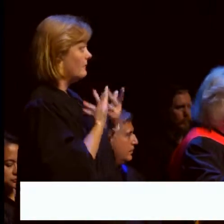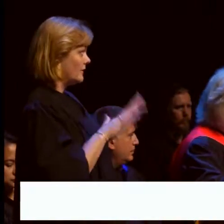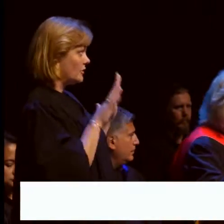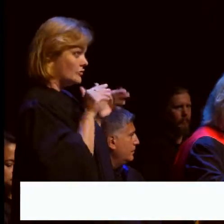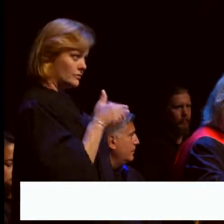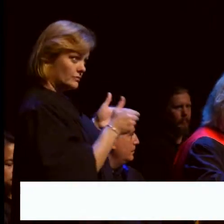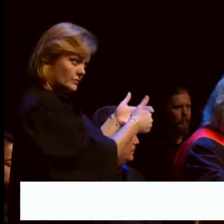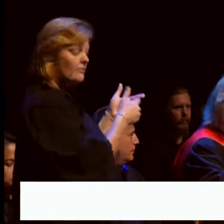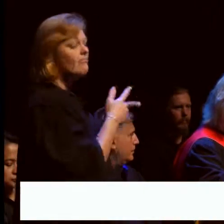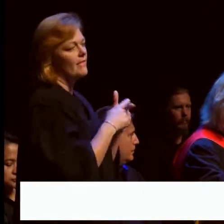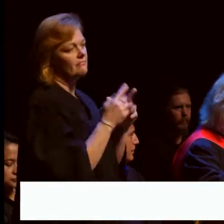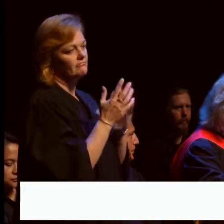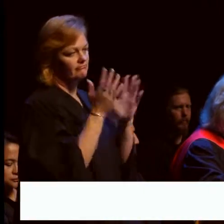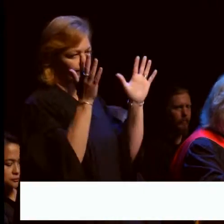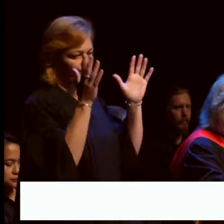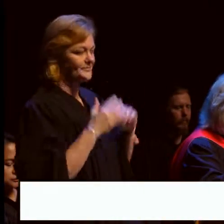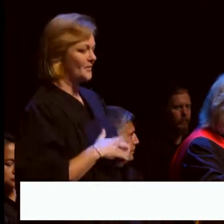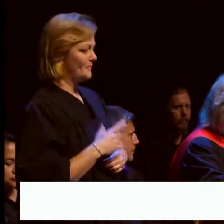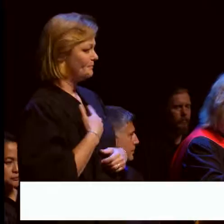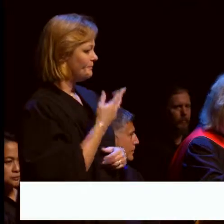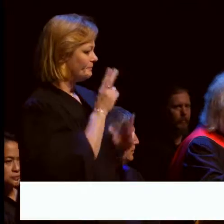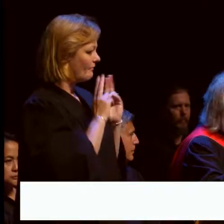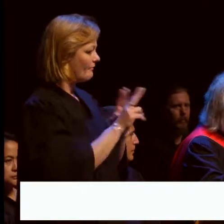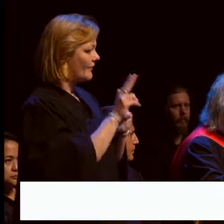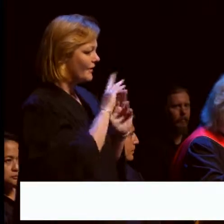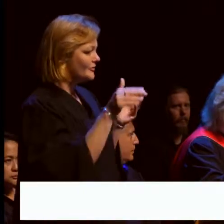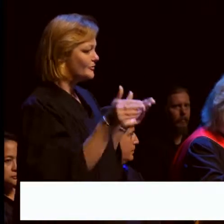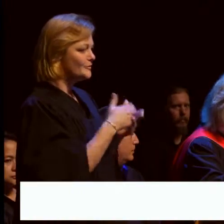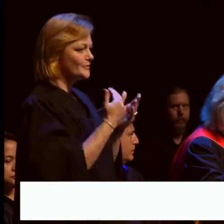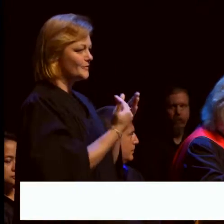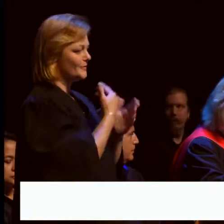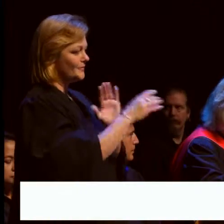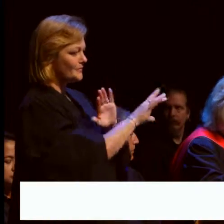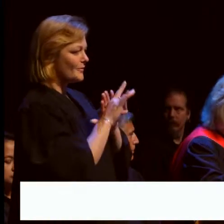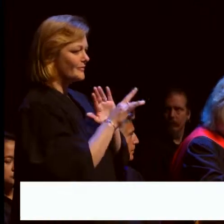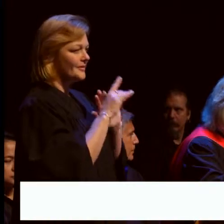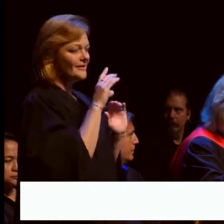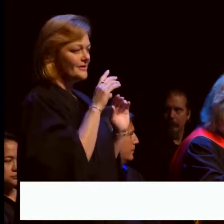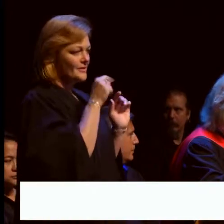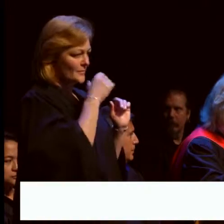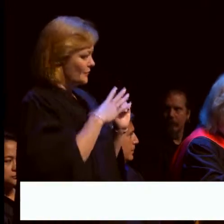IT IS MY PARTICULAR PLEASURE TO INTRODUCE SALLY HORSFALL EATON NEWLY APPOINTED